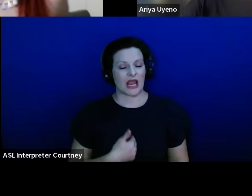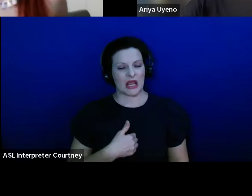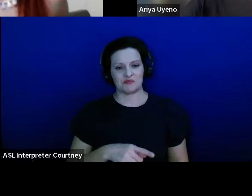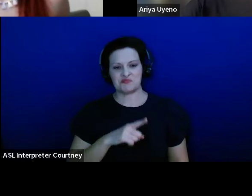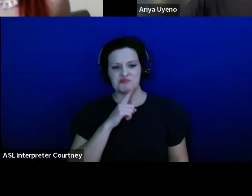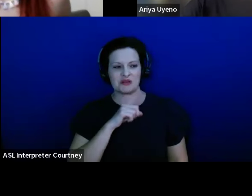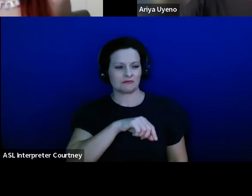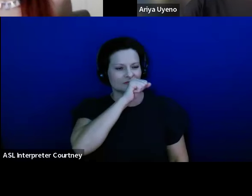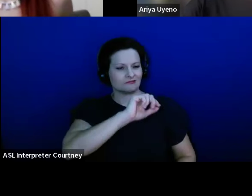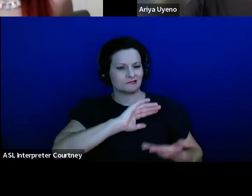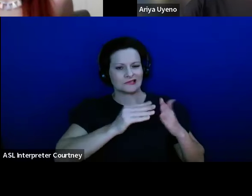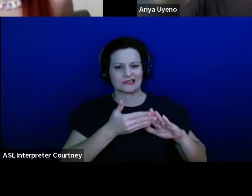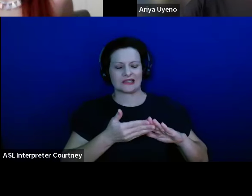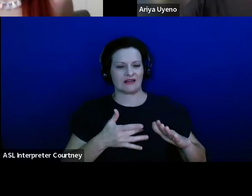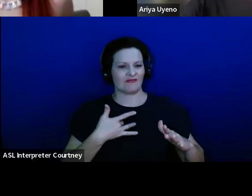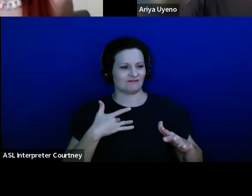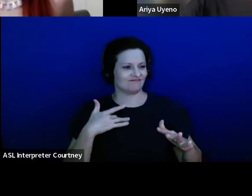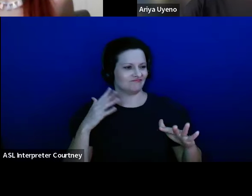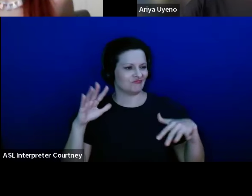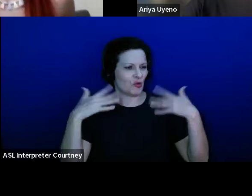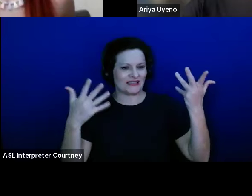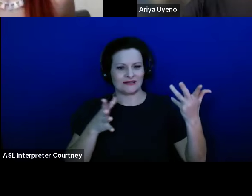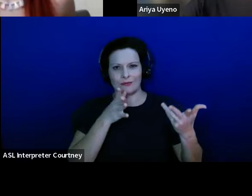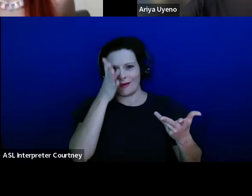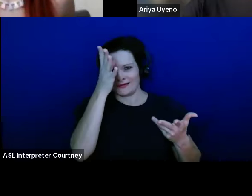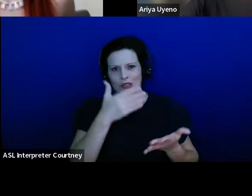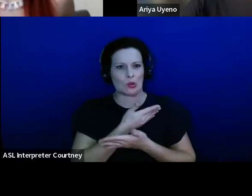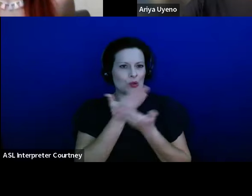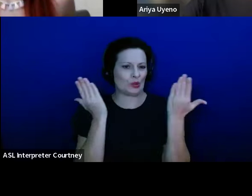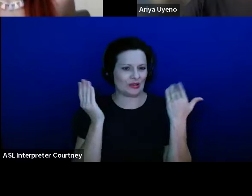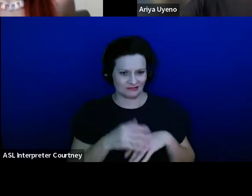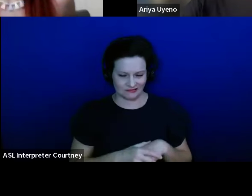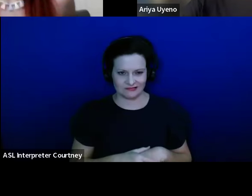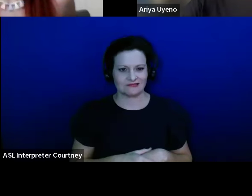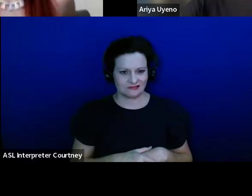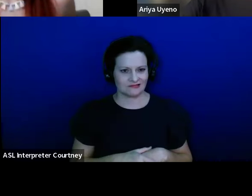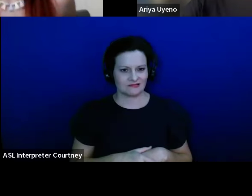and feral and unparented and I liked science shows like Phil and I wrote a lot of